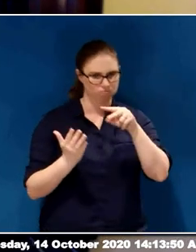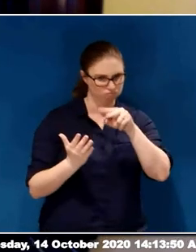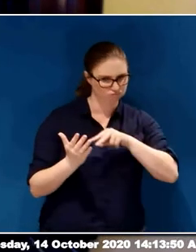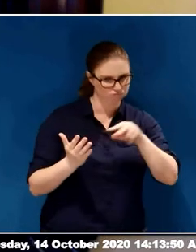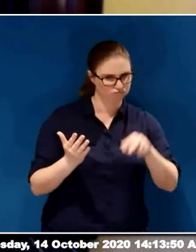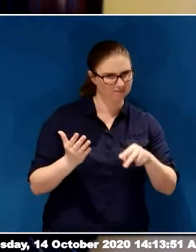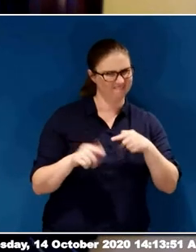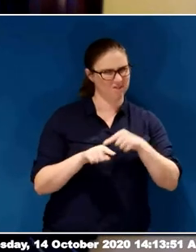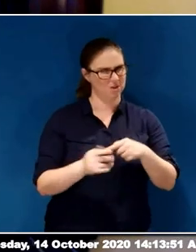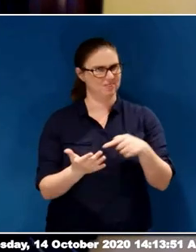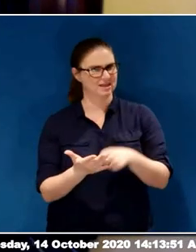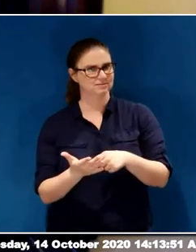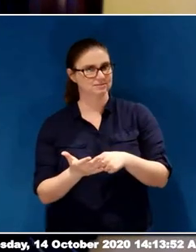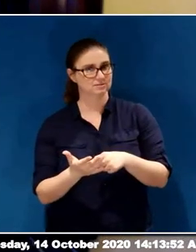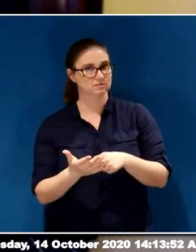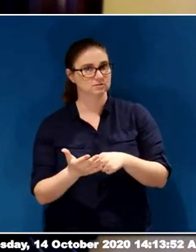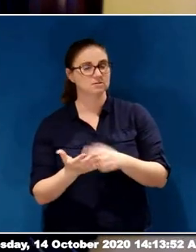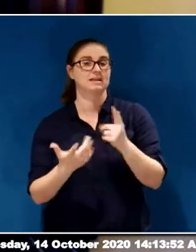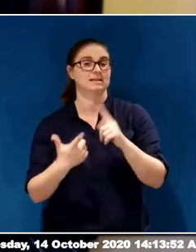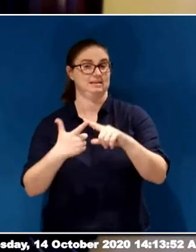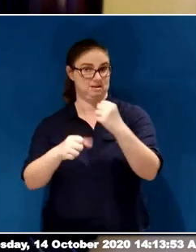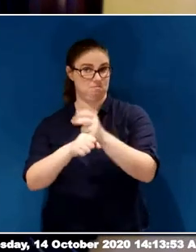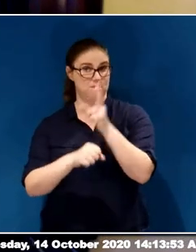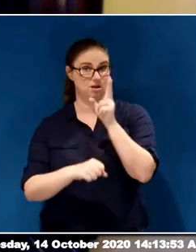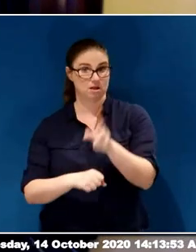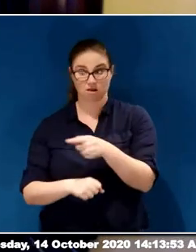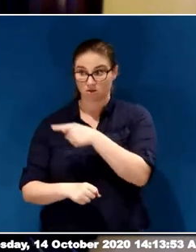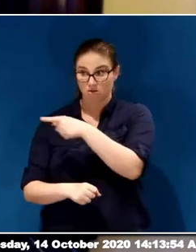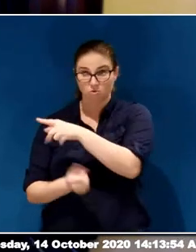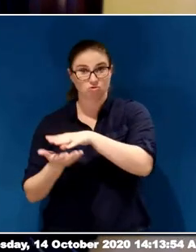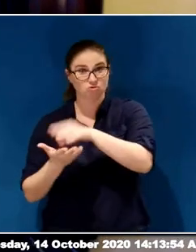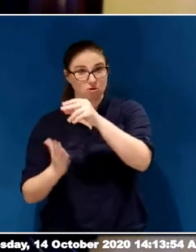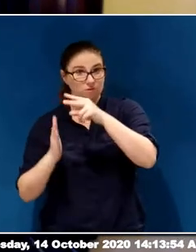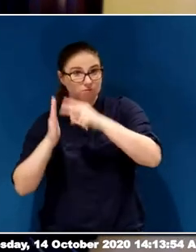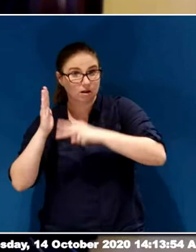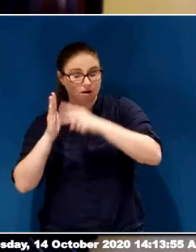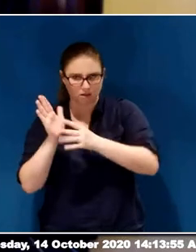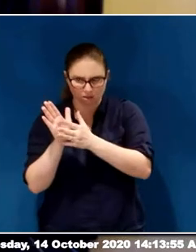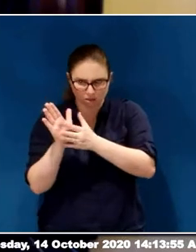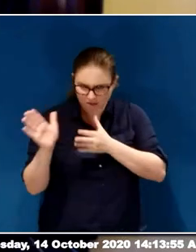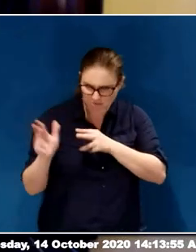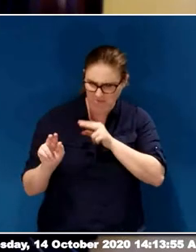comprehension, their vocabulary, it may be some of the other technical aspects